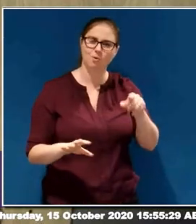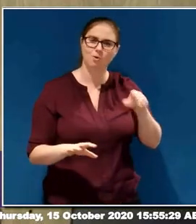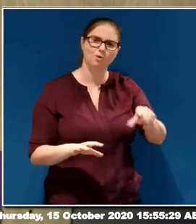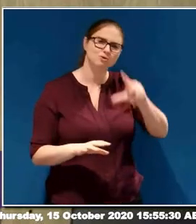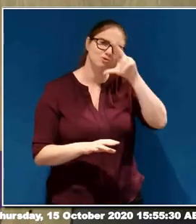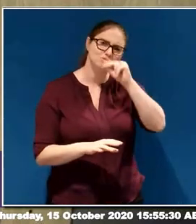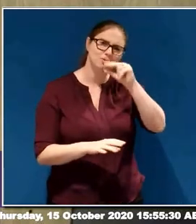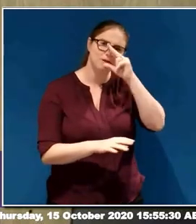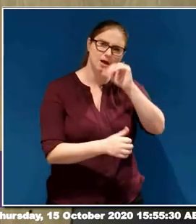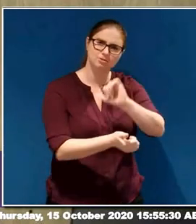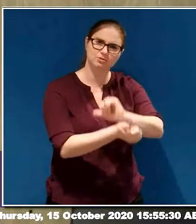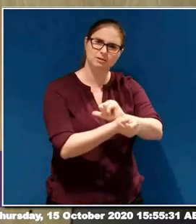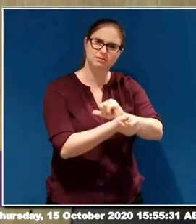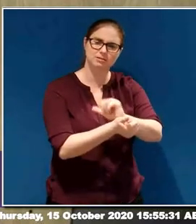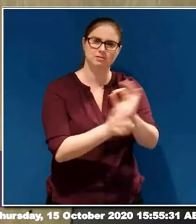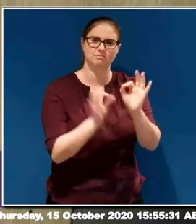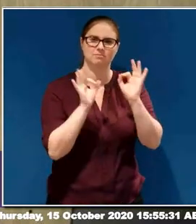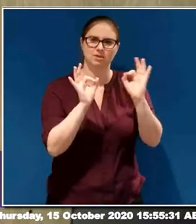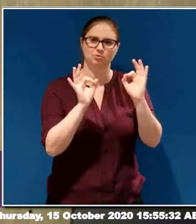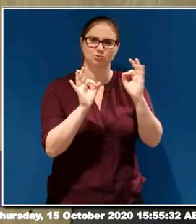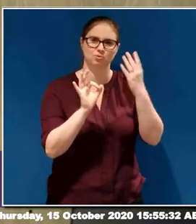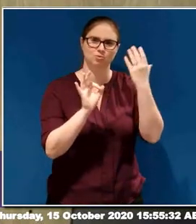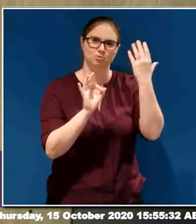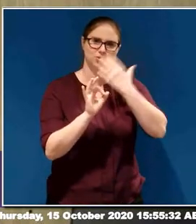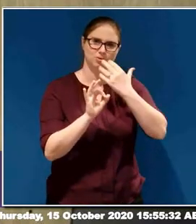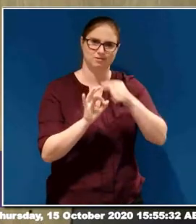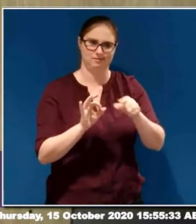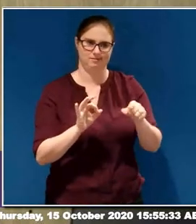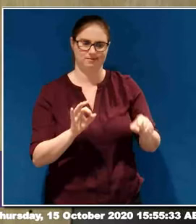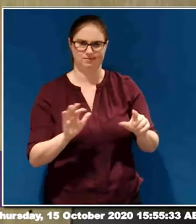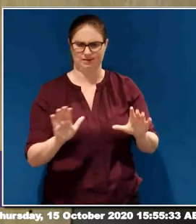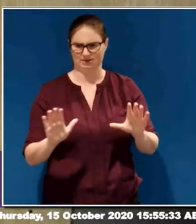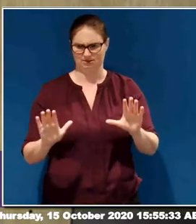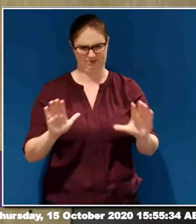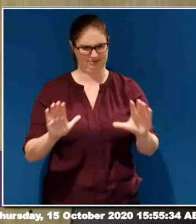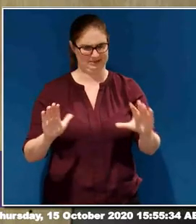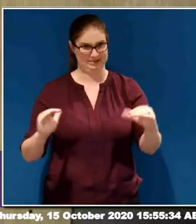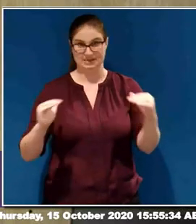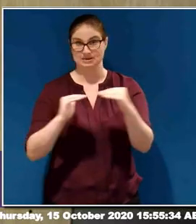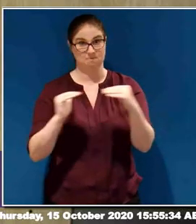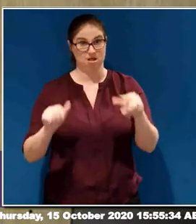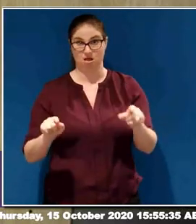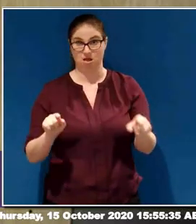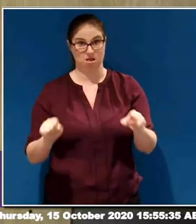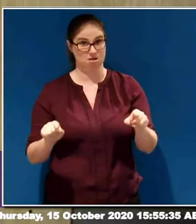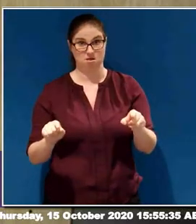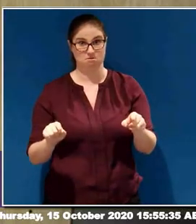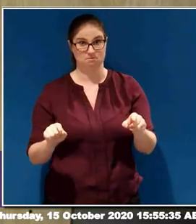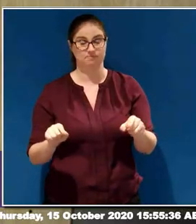We also knew from our research in behaviour schools that quite a number